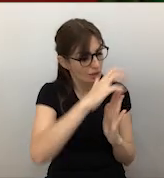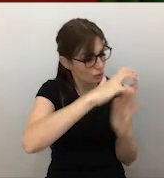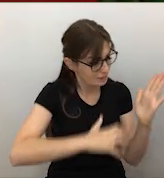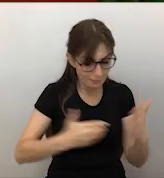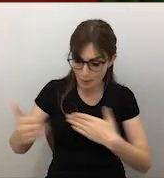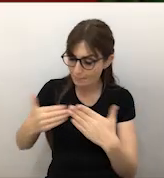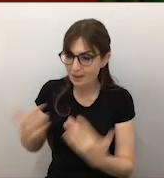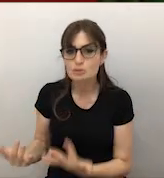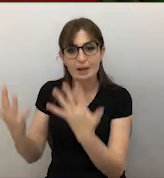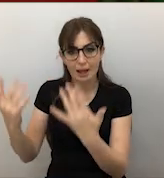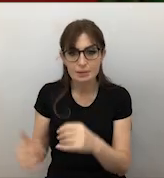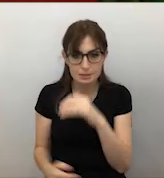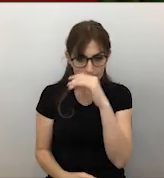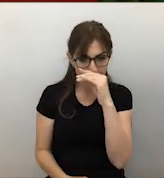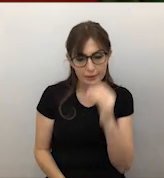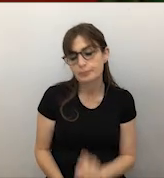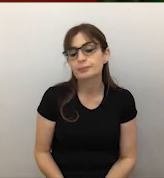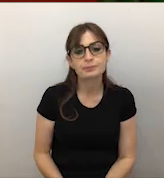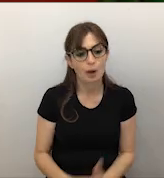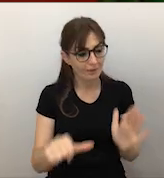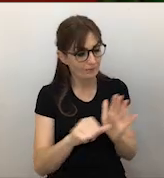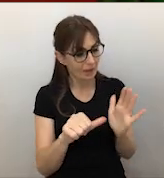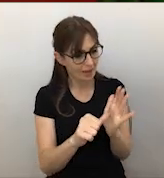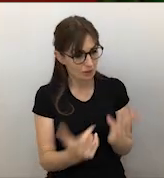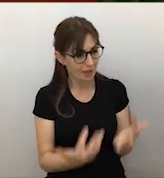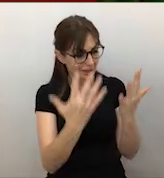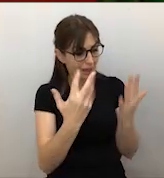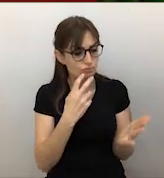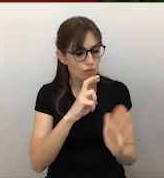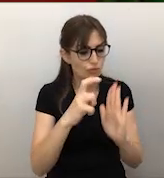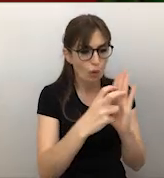and management accounts. Financial accounting is the process of recording